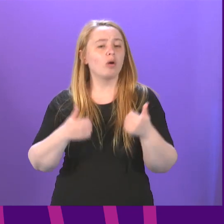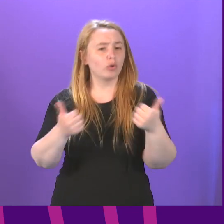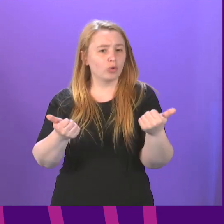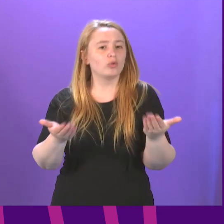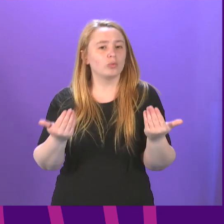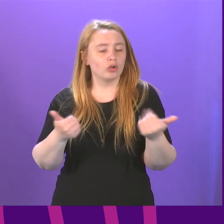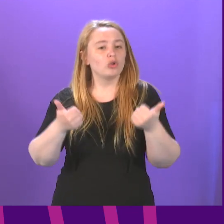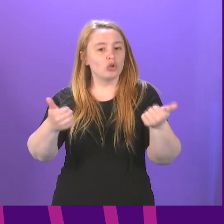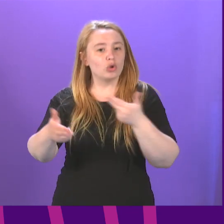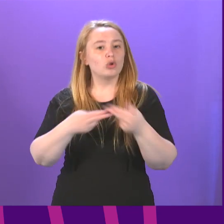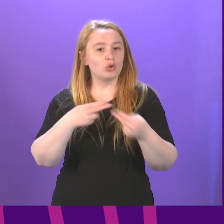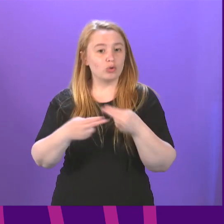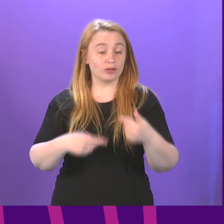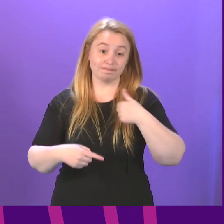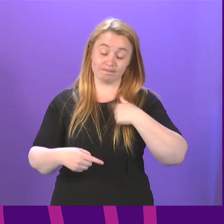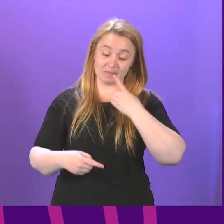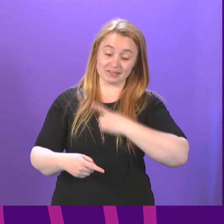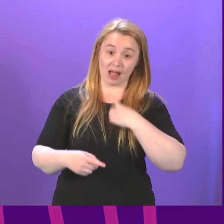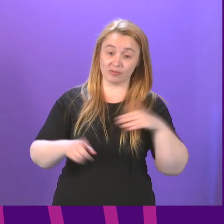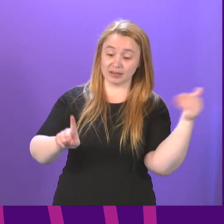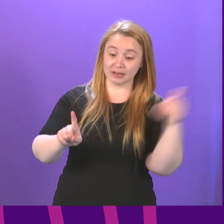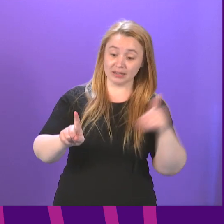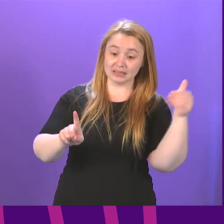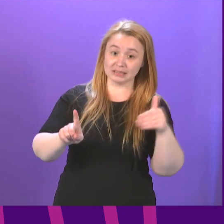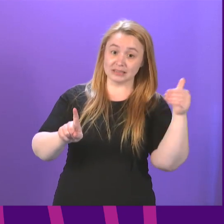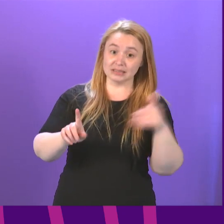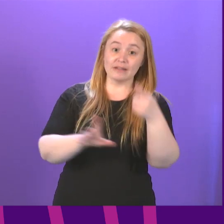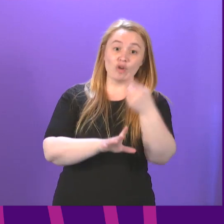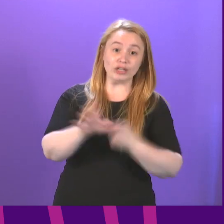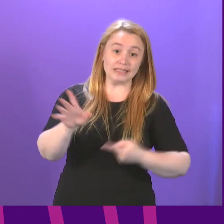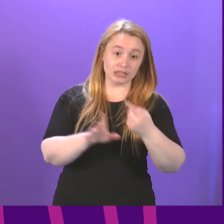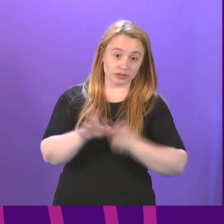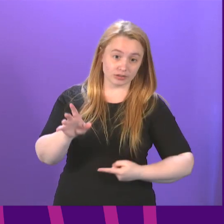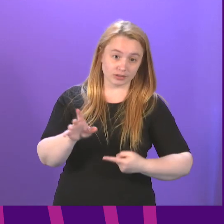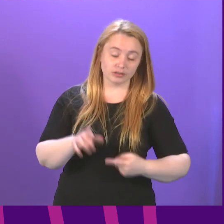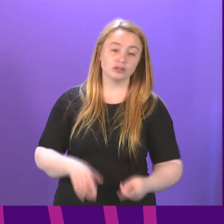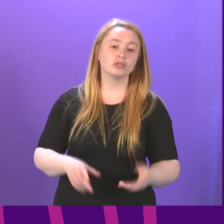been calling for such action to be taken for many years. Will the cabinet secretary confirm that the